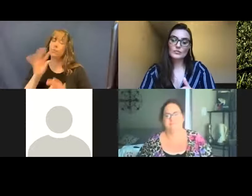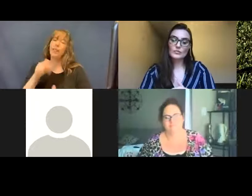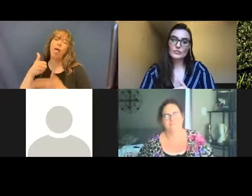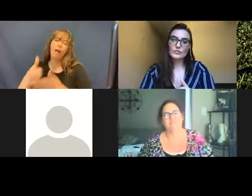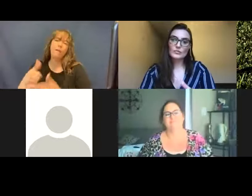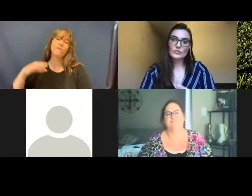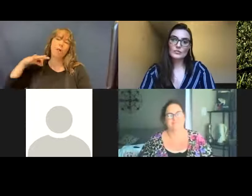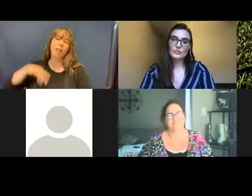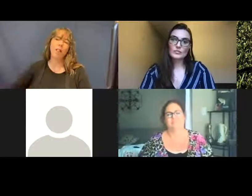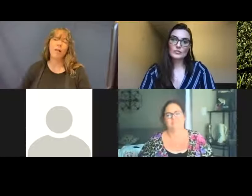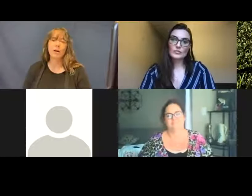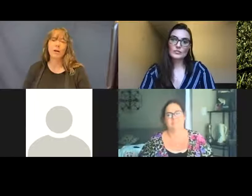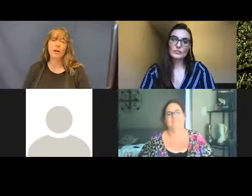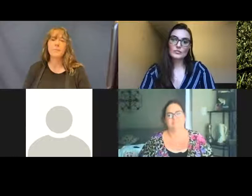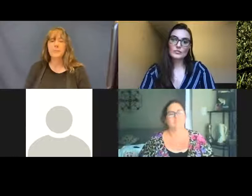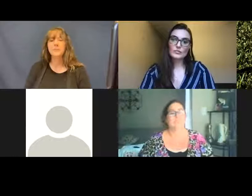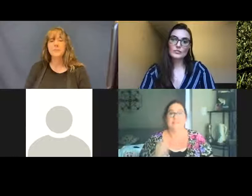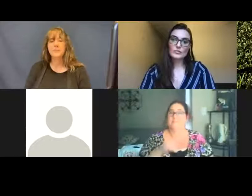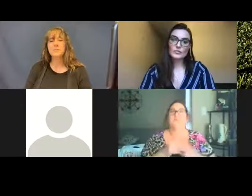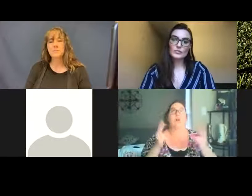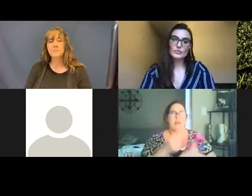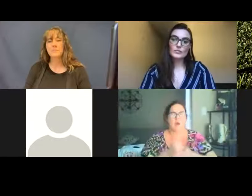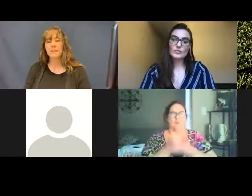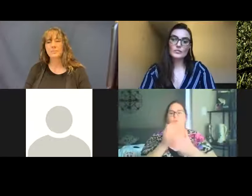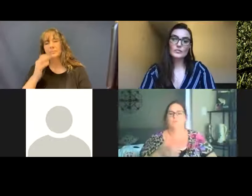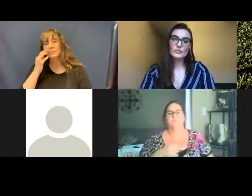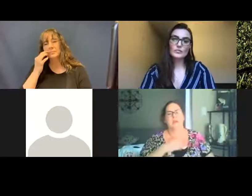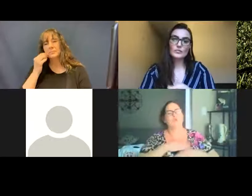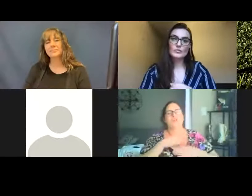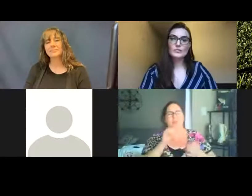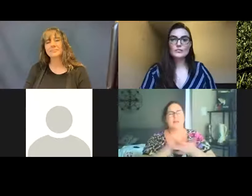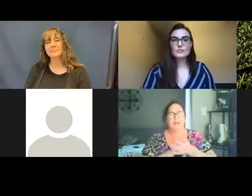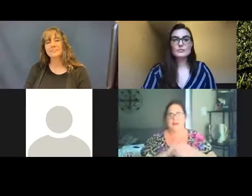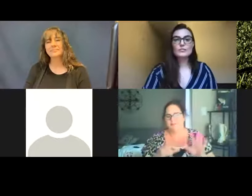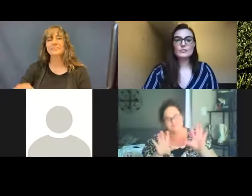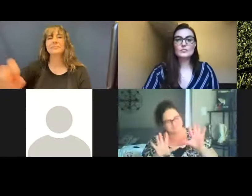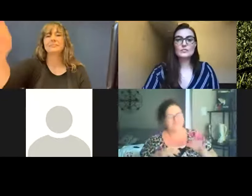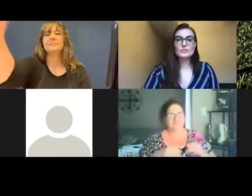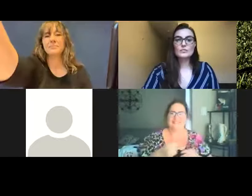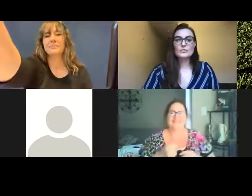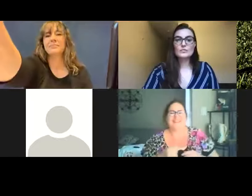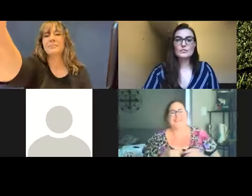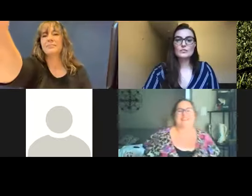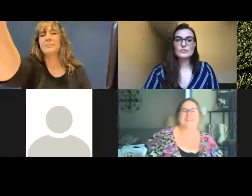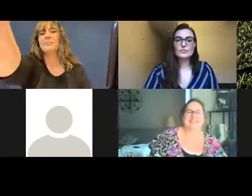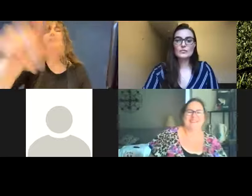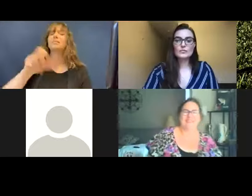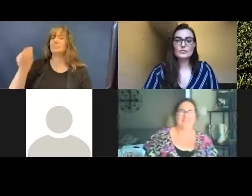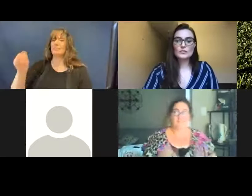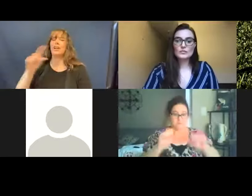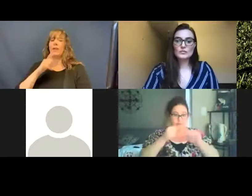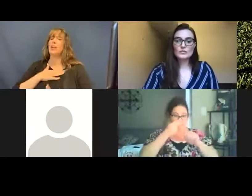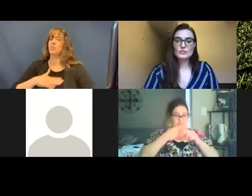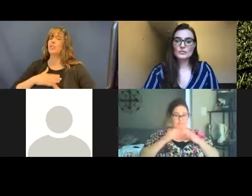Yes, it is very helpful, and I really appreciate that, definitely.